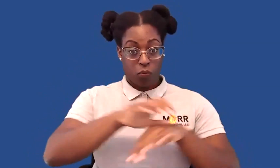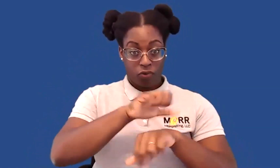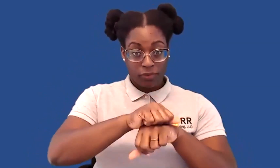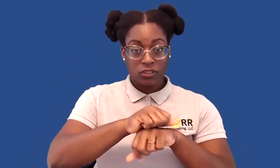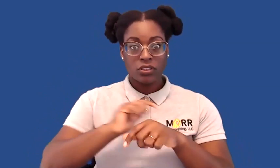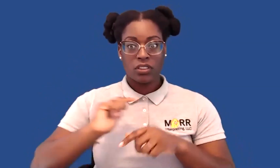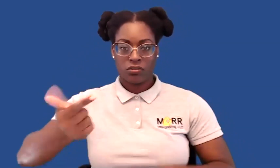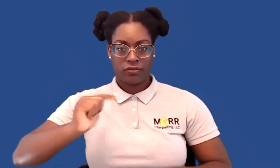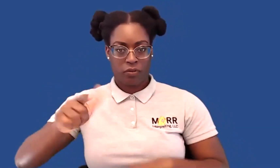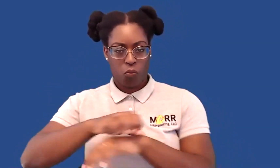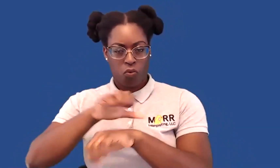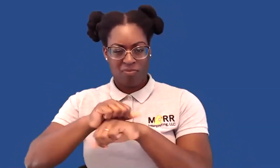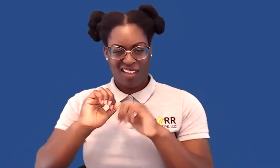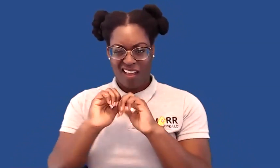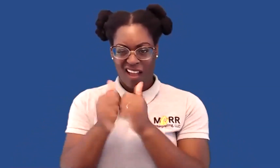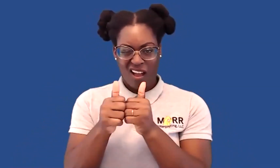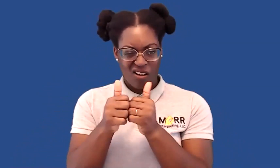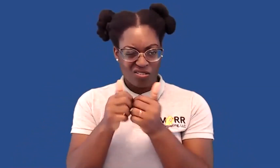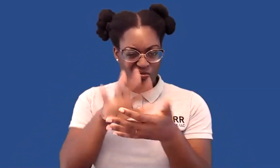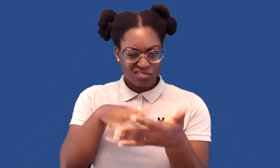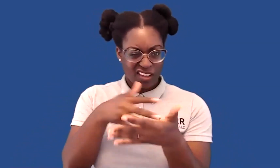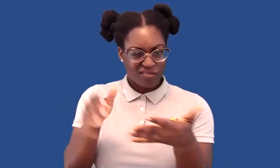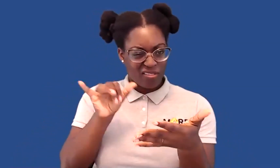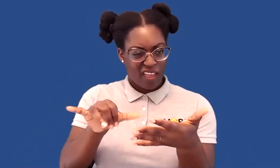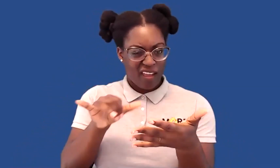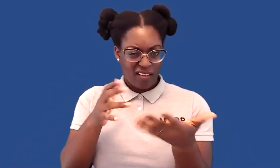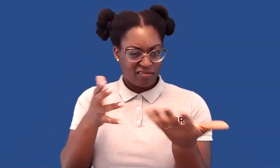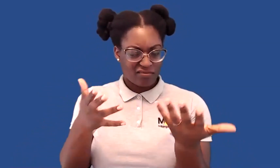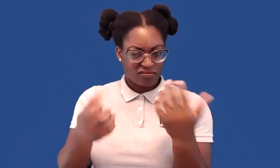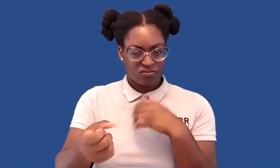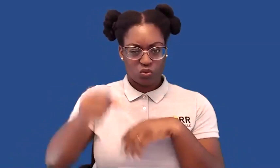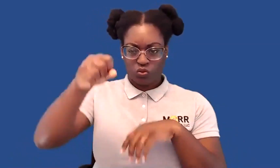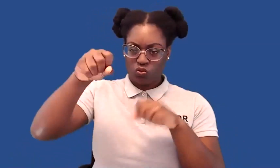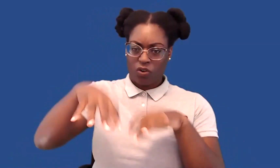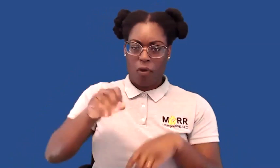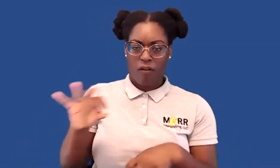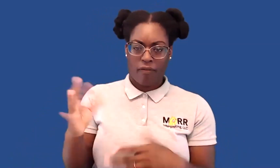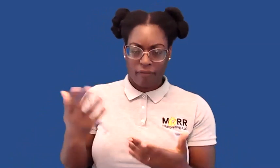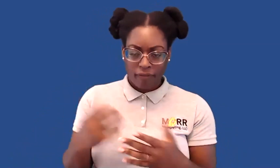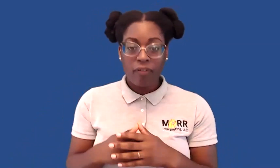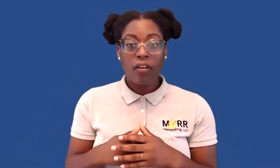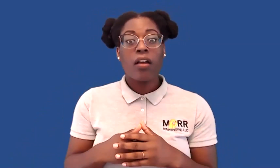And Elise has an addition to Katherine's question, saying: